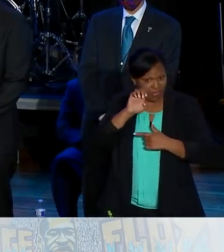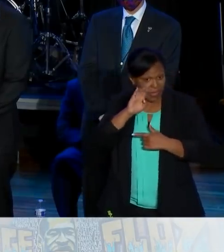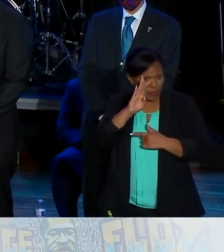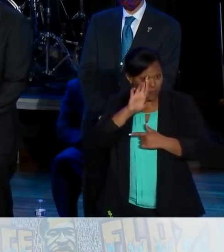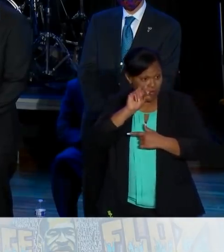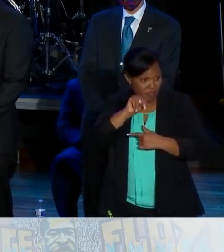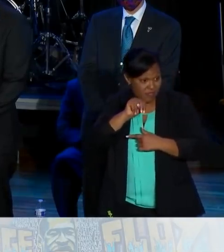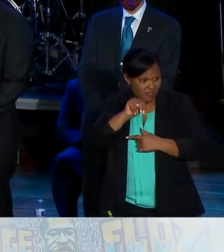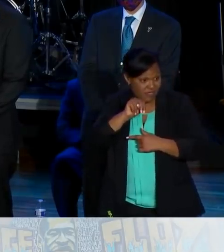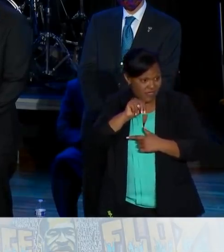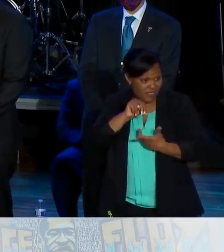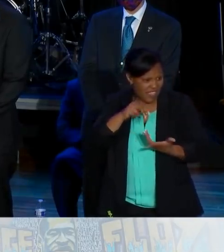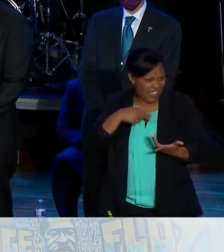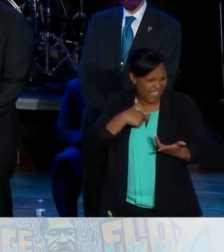WE LAUGHED ABOUT IT.